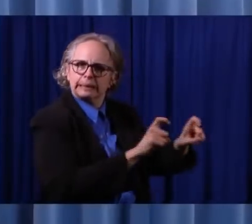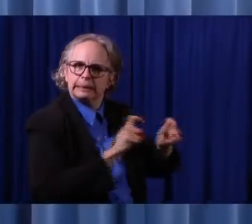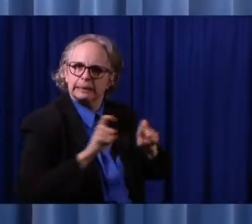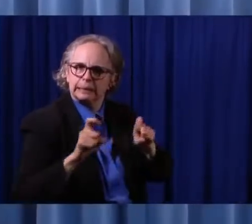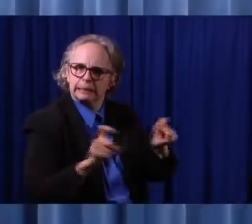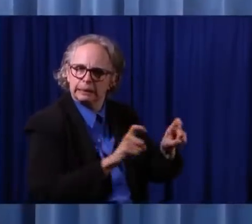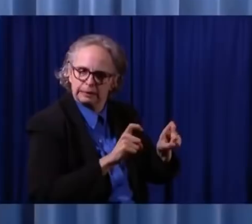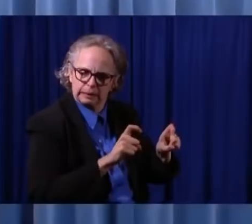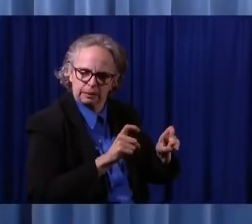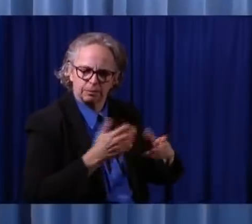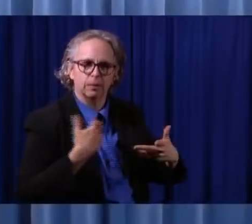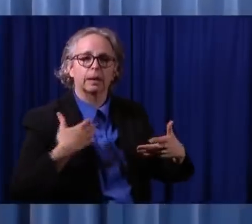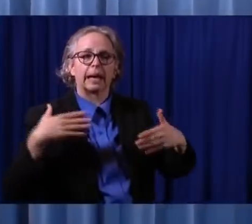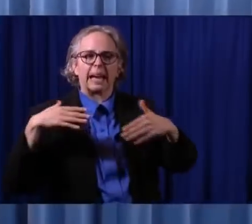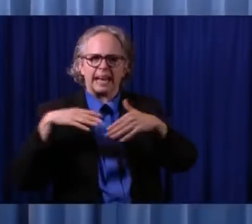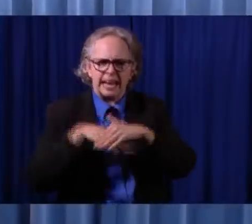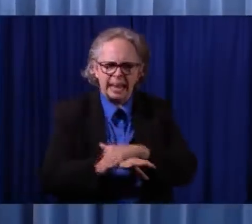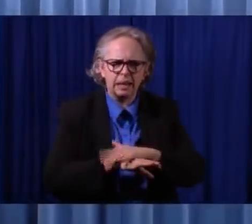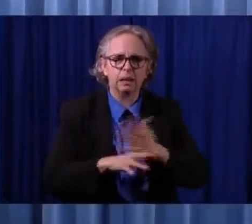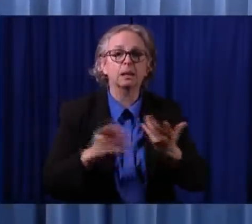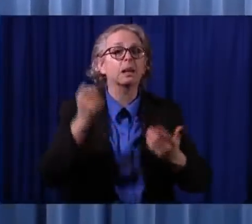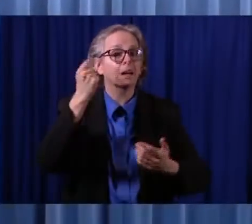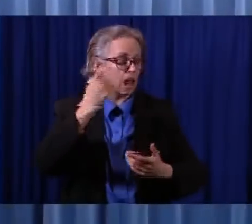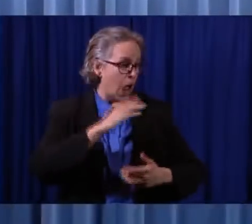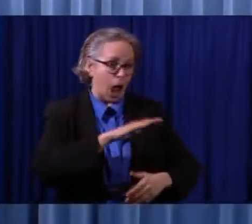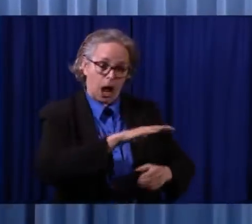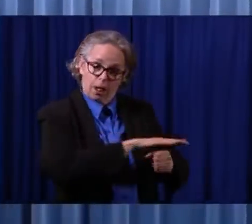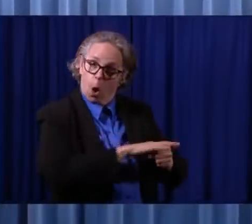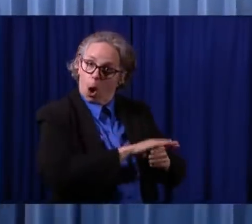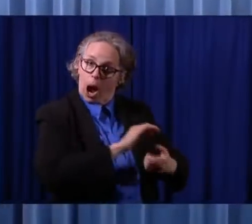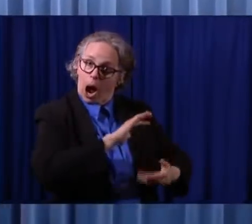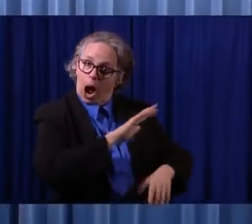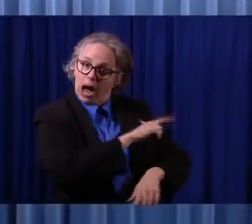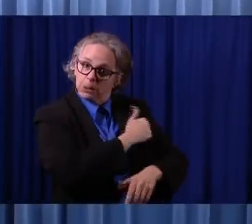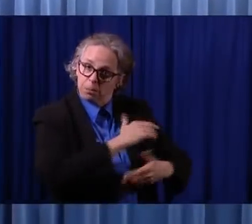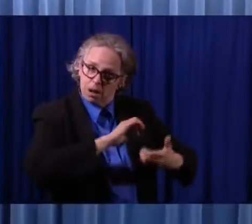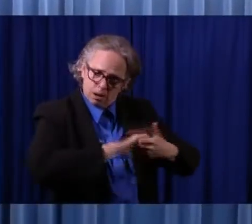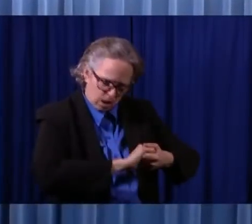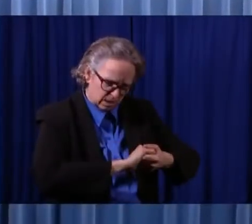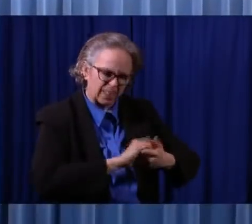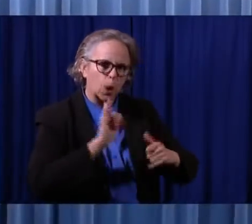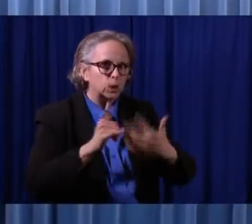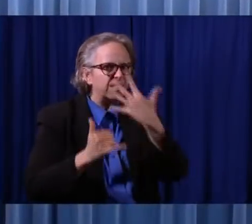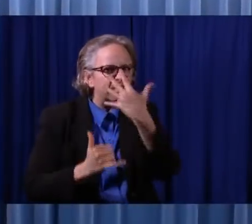GUARD AND WE WILL BE DOING TESTING IN DIFFERENT SITES AND WORK VERY, VERY CLOSELY WITH